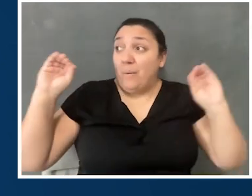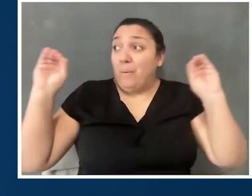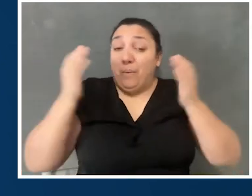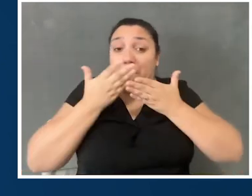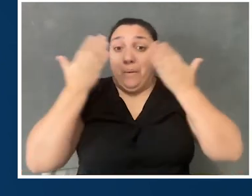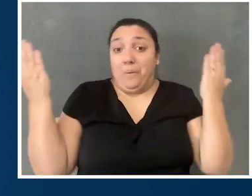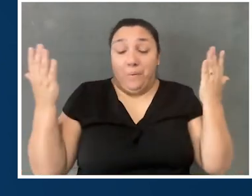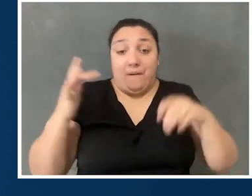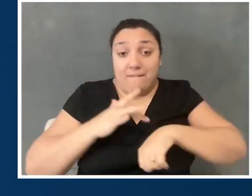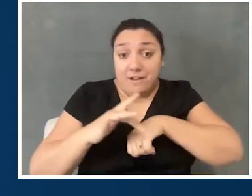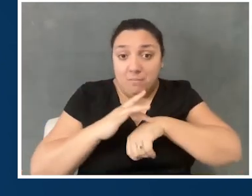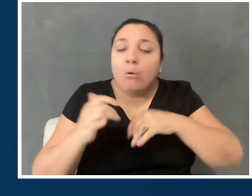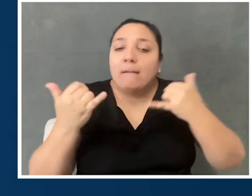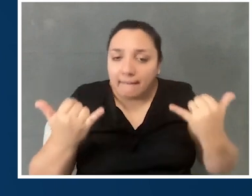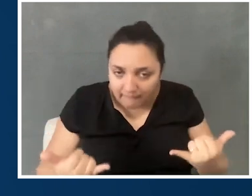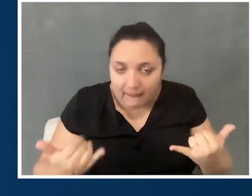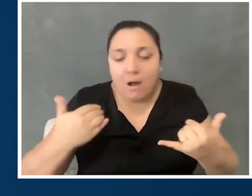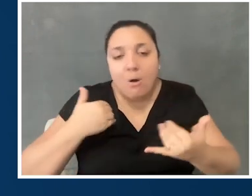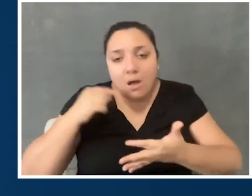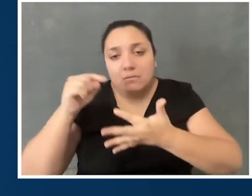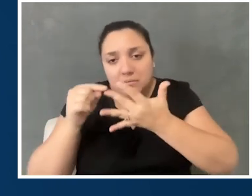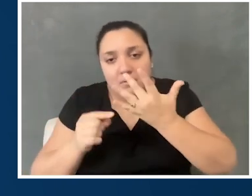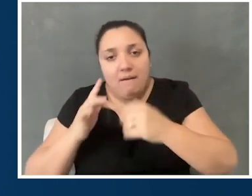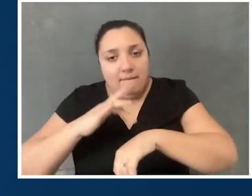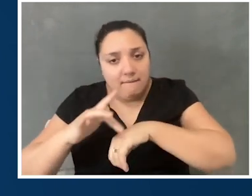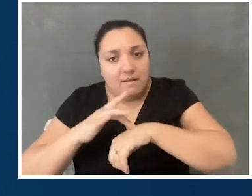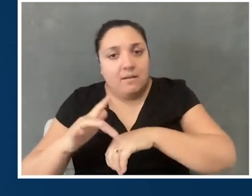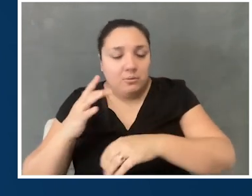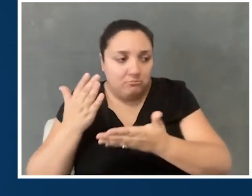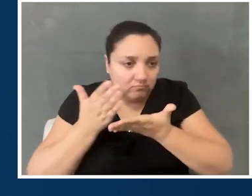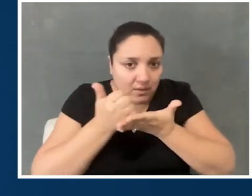And as we move forward, as a society, as we learn, we need to do better.